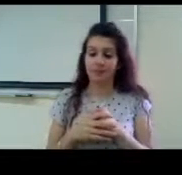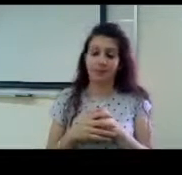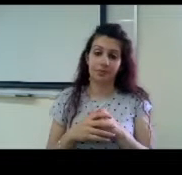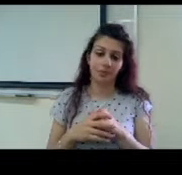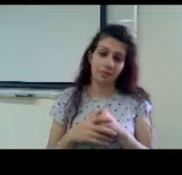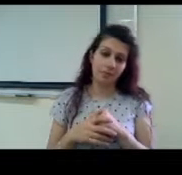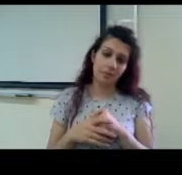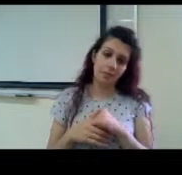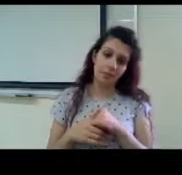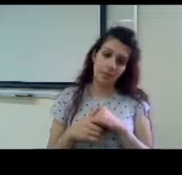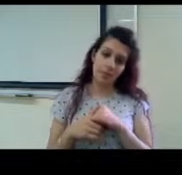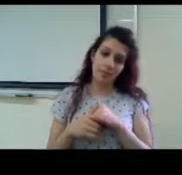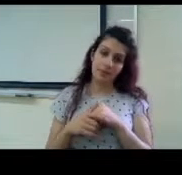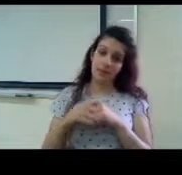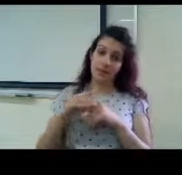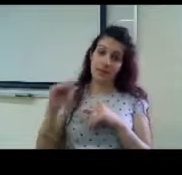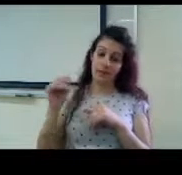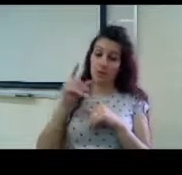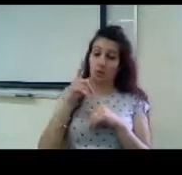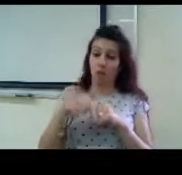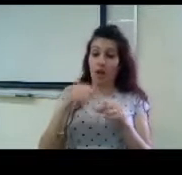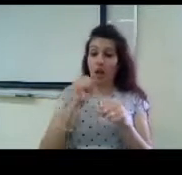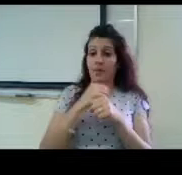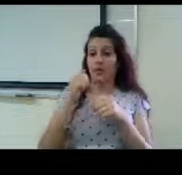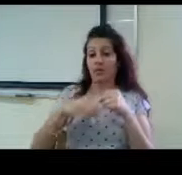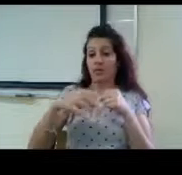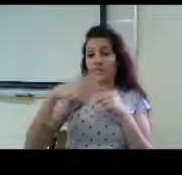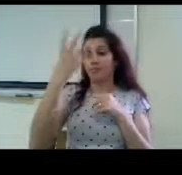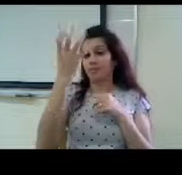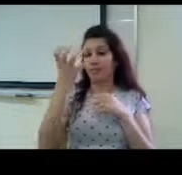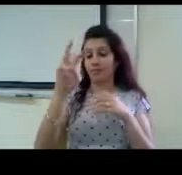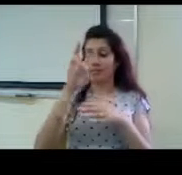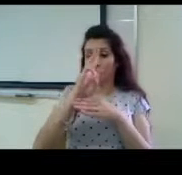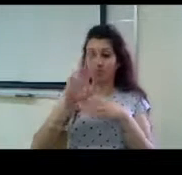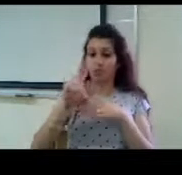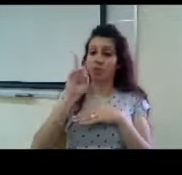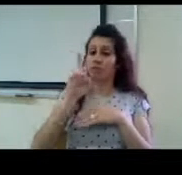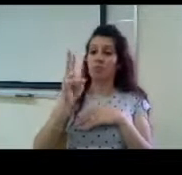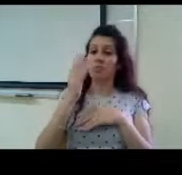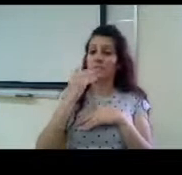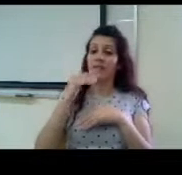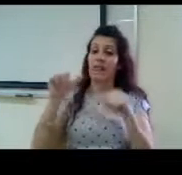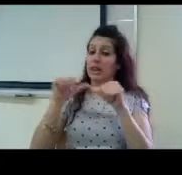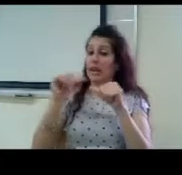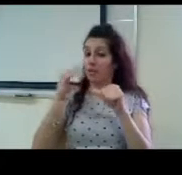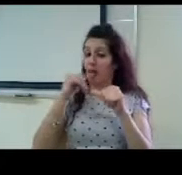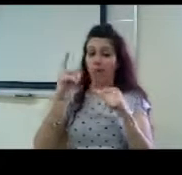excellent learning support tool during this difficult situation so the coded